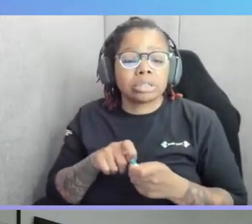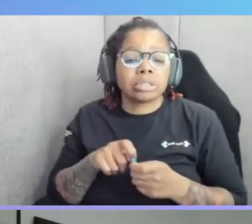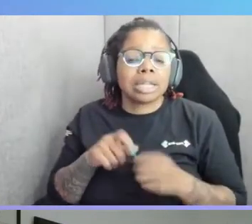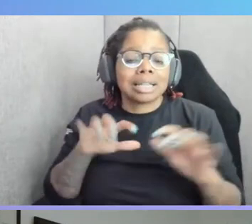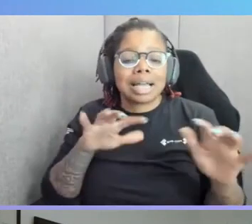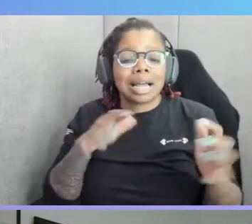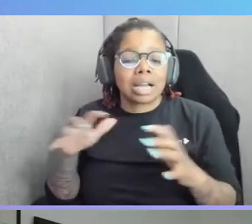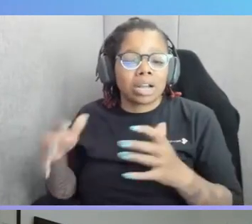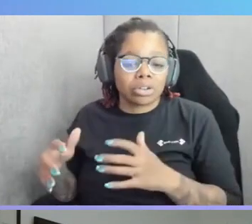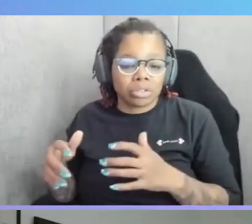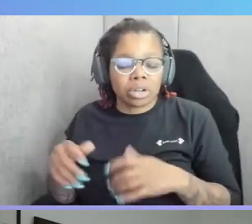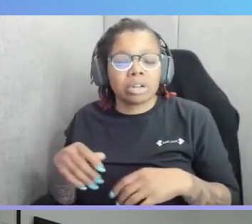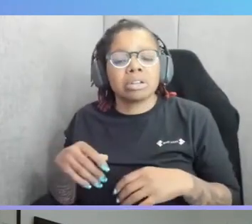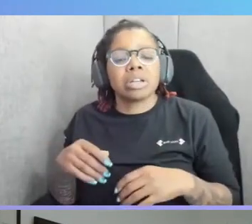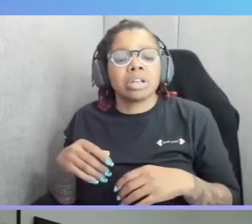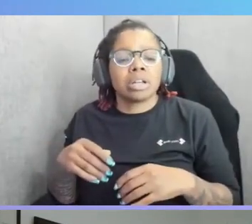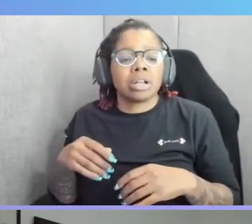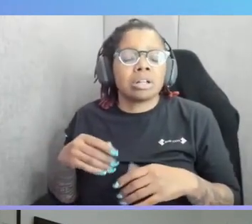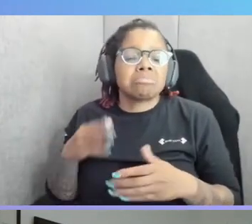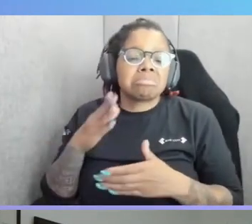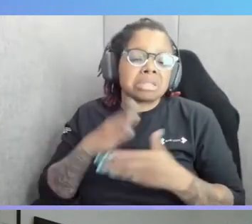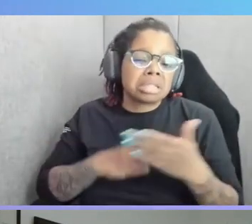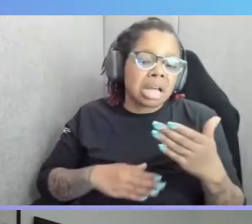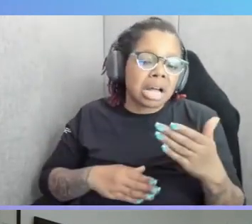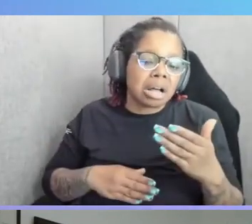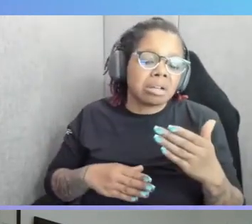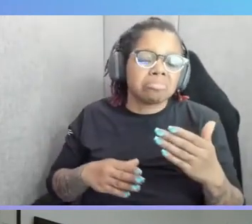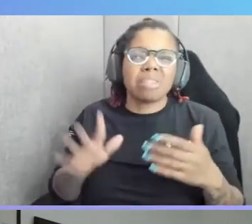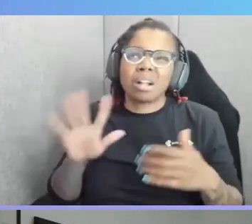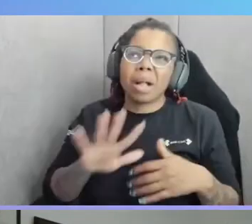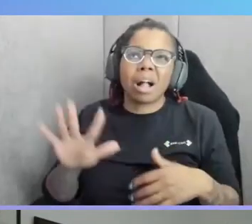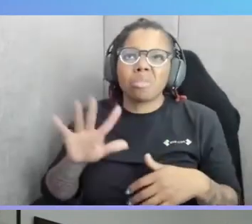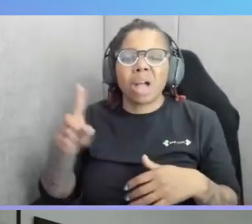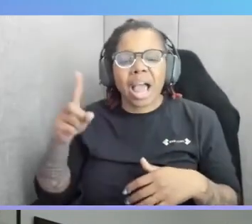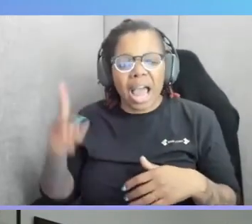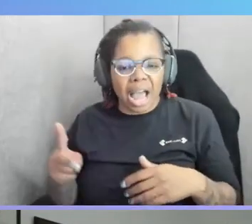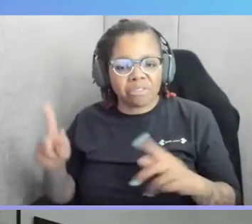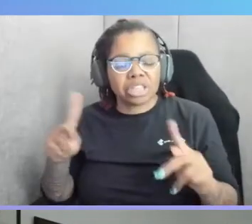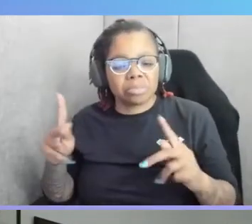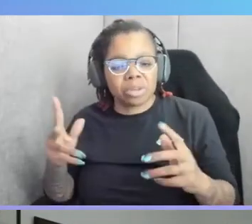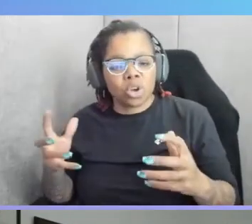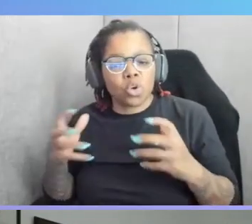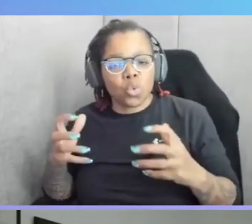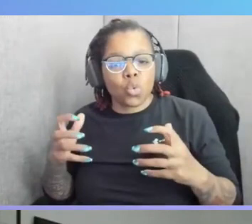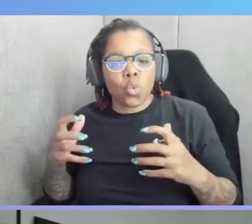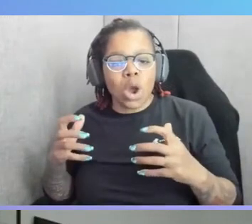categorization. Willow went over were split. So some have about 50. About half of the people wanted the physical quality. So